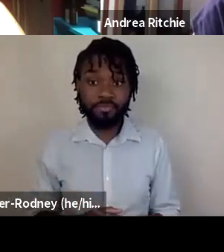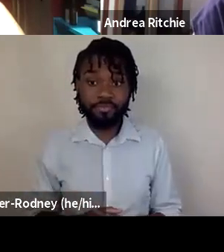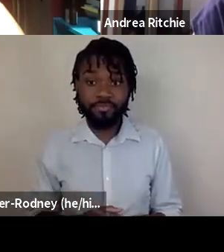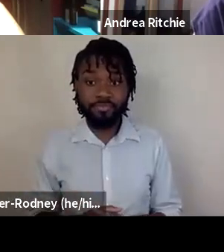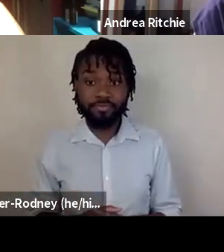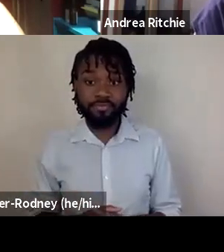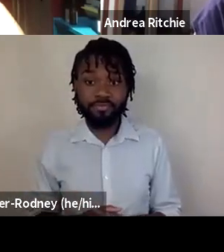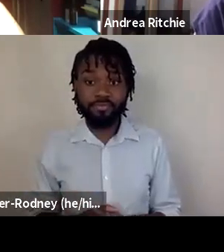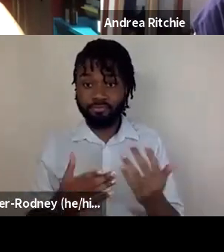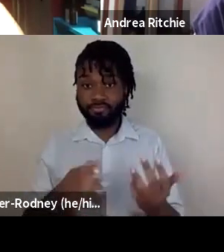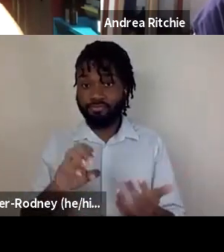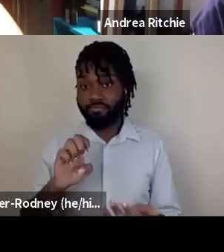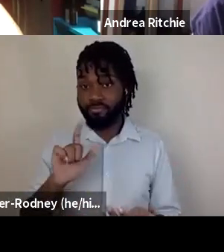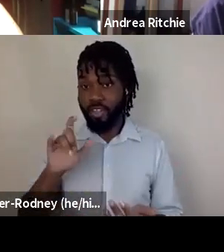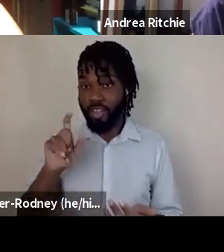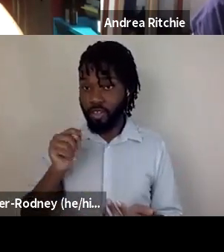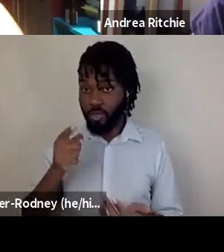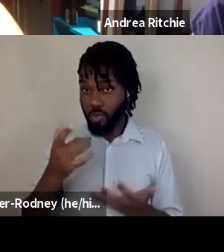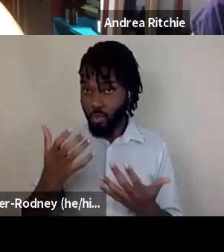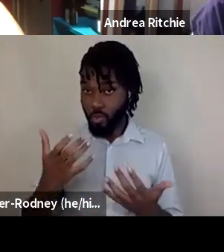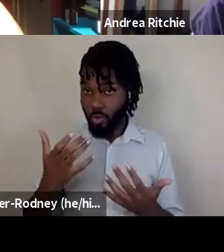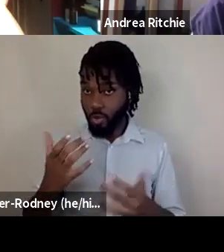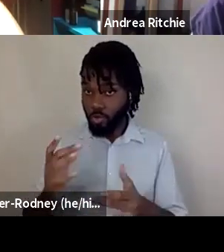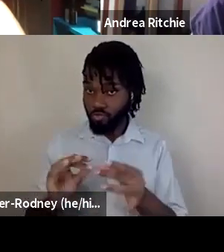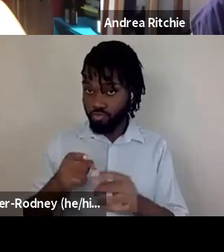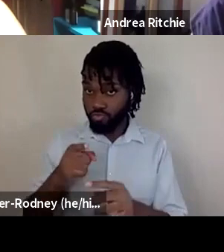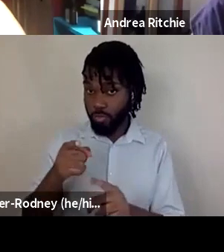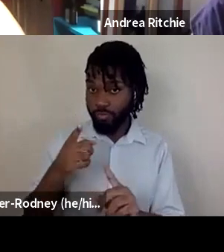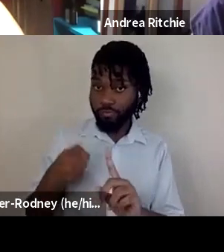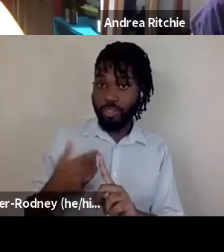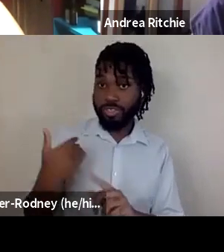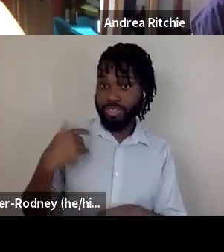Elliot, do you wanna go? 'Cause you were the first person to go before and we'll go in the same order.